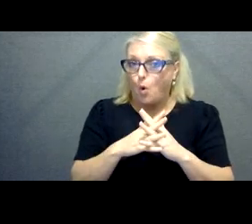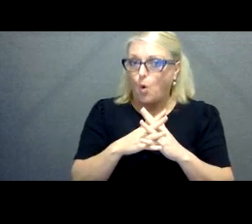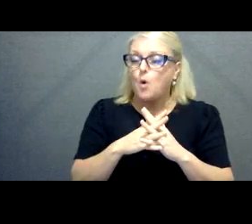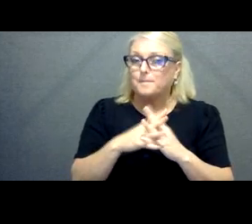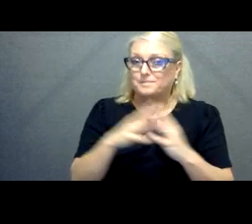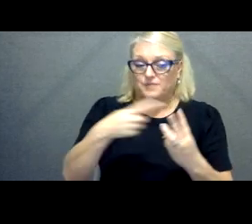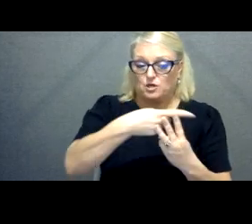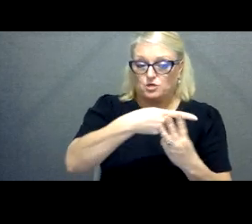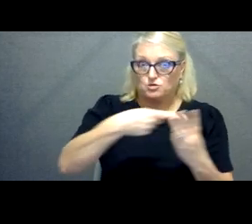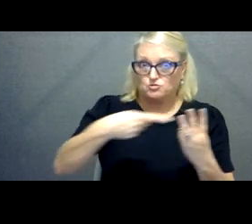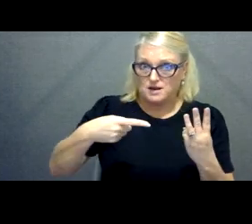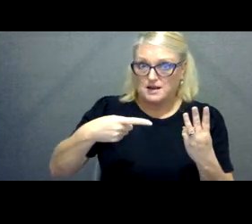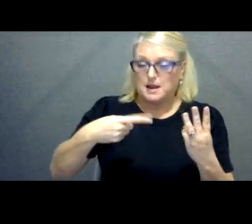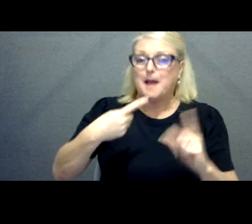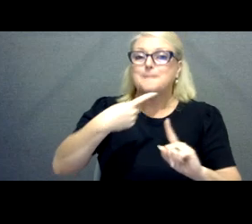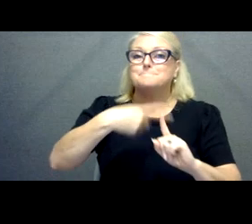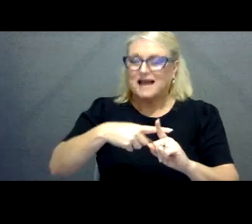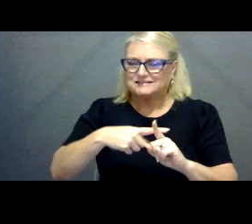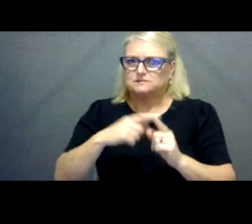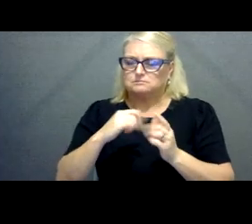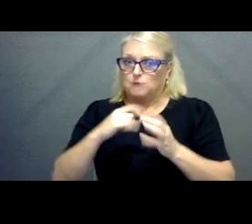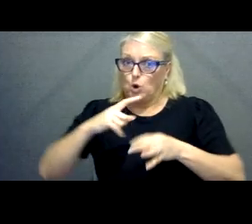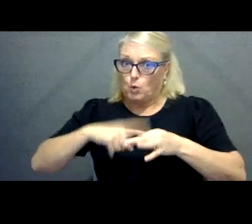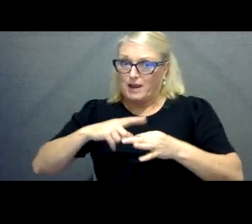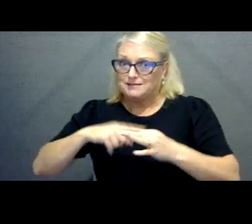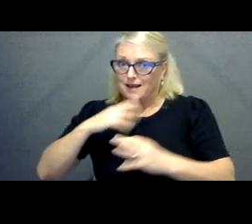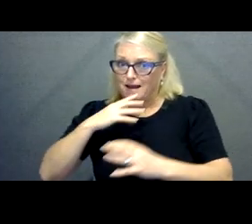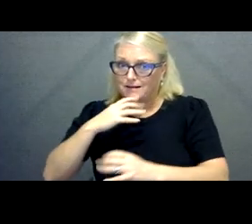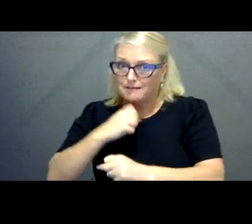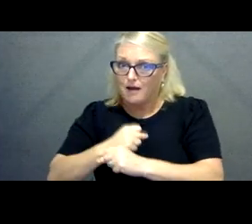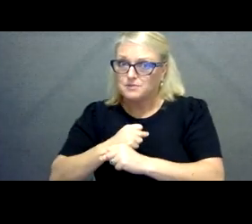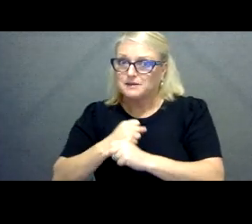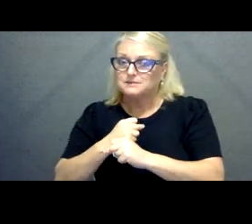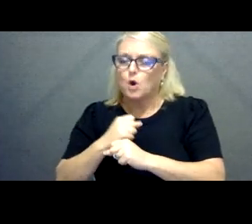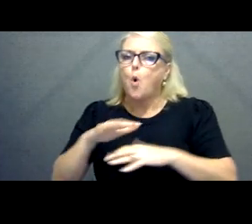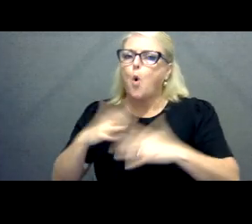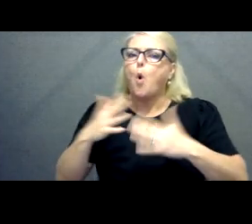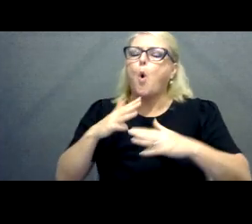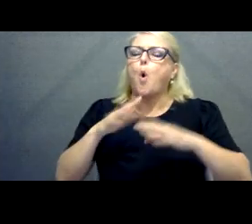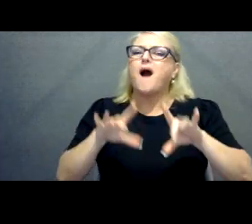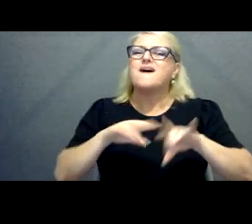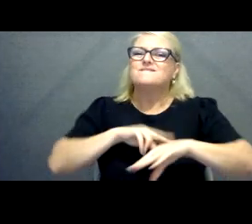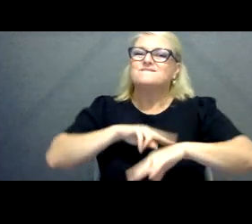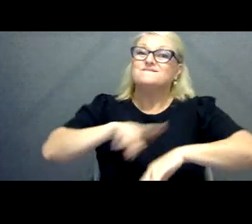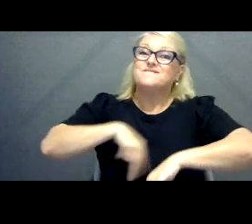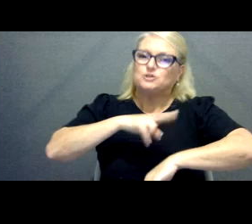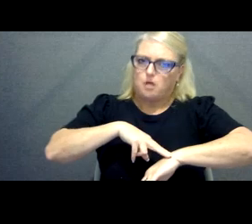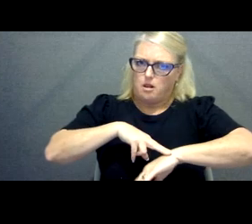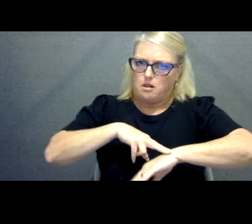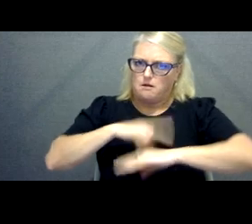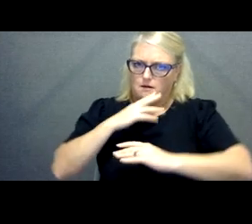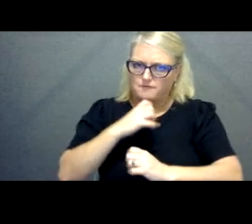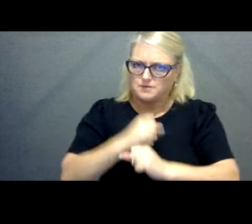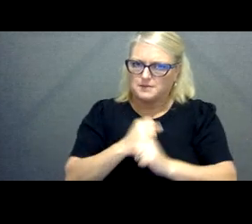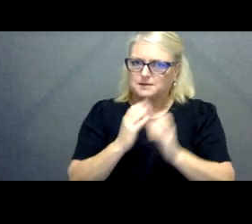Commonwealth matter because we receive funding from both the state in Commonwealth government so